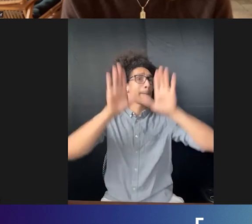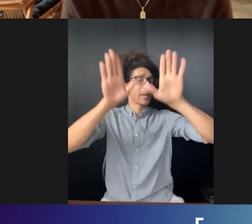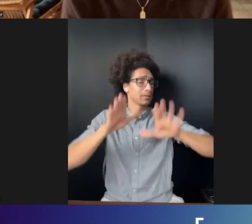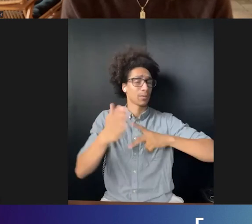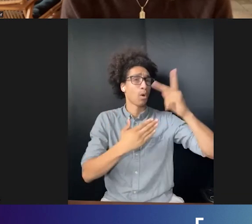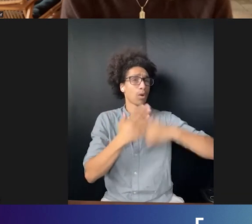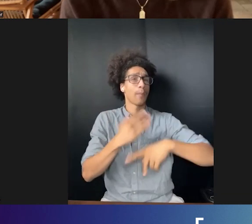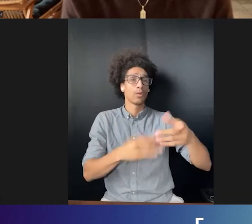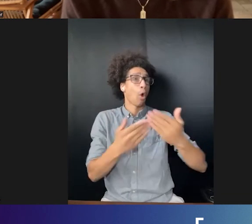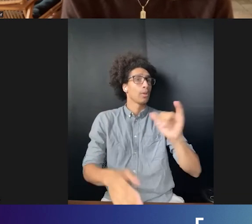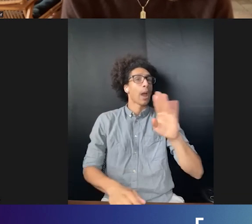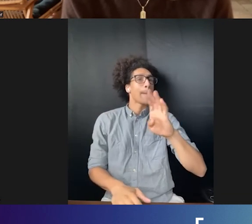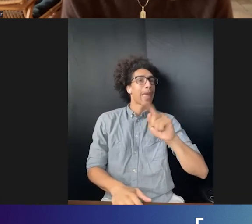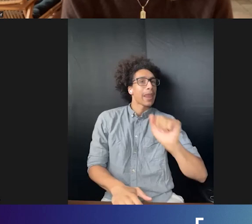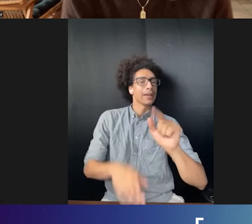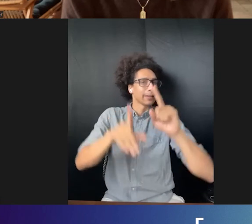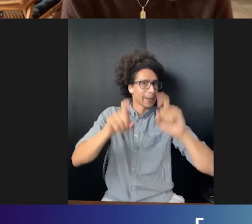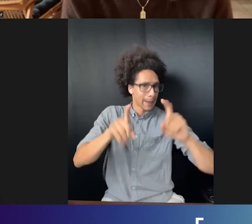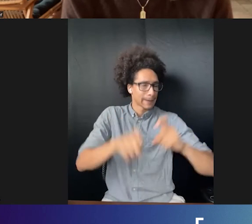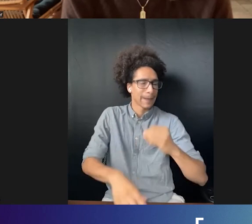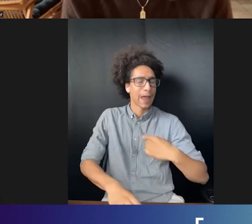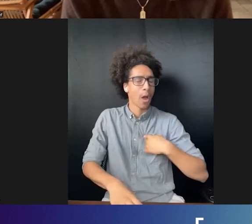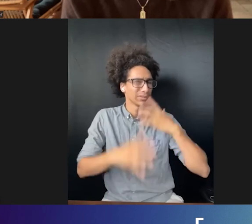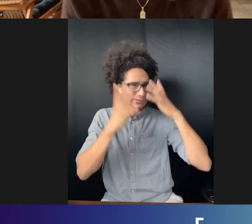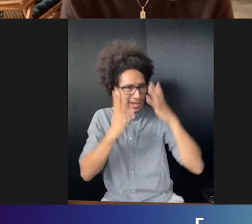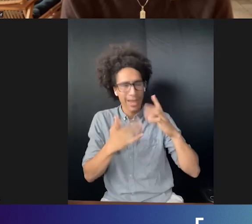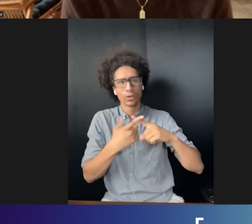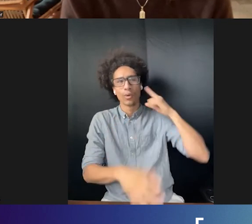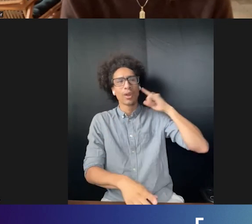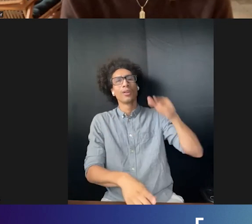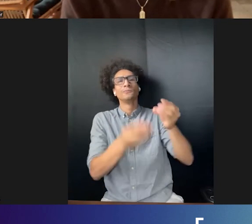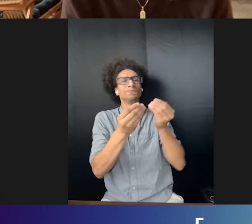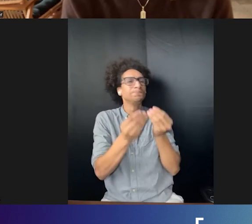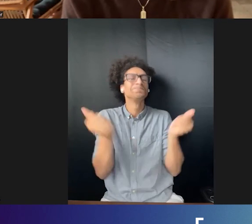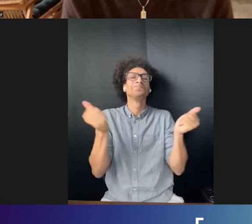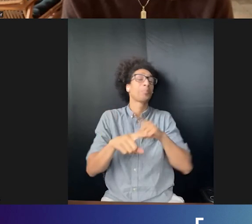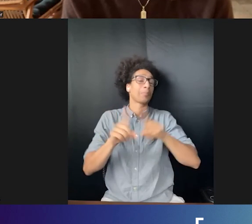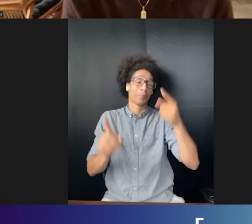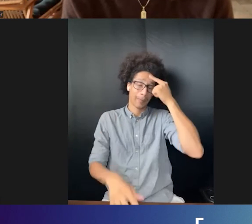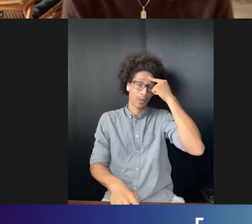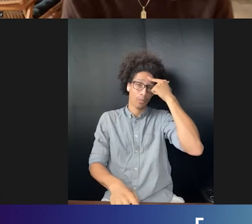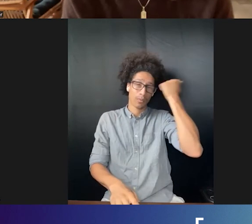I guess, and I was so sad to hear that had gone away because it really did give a another life to our film when